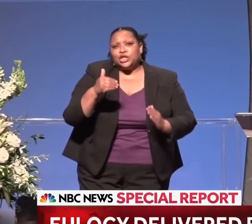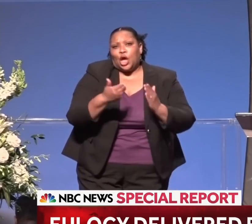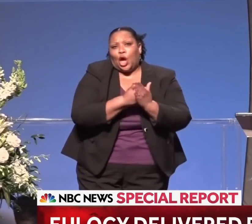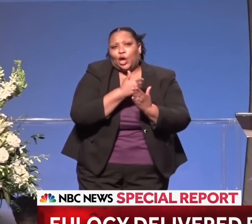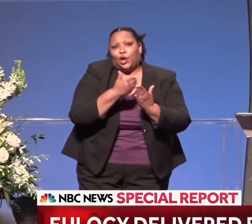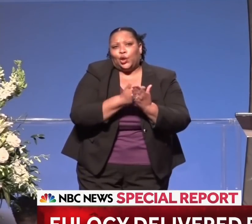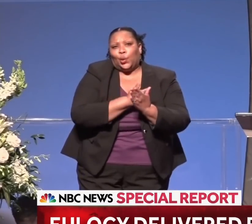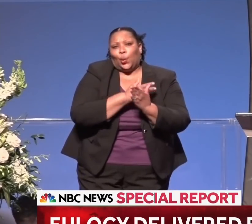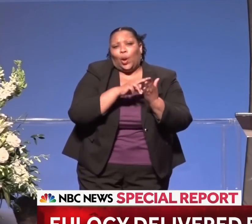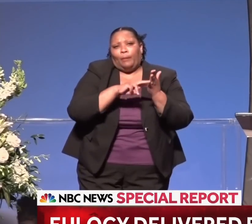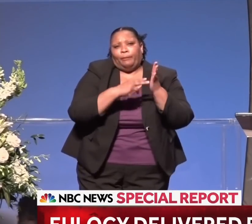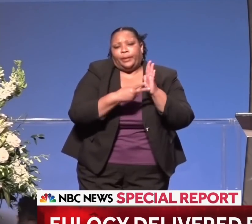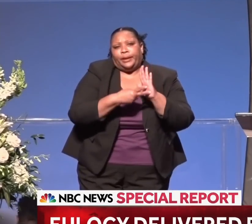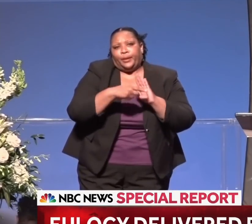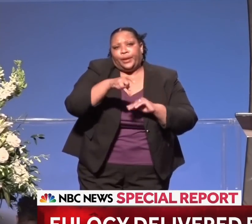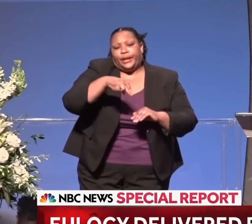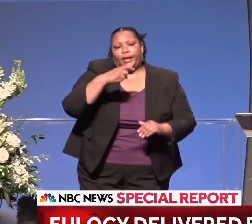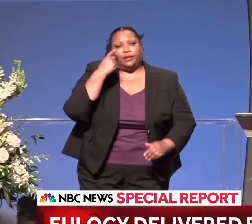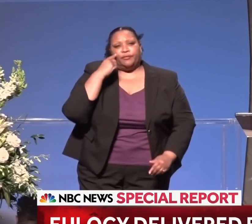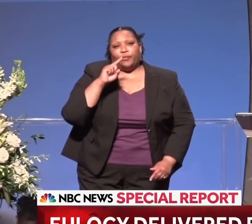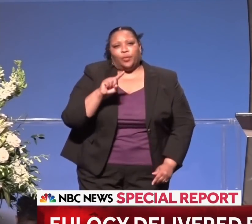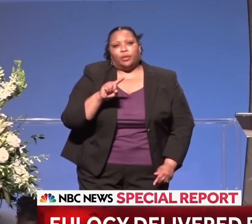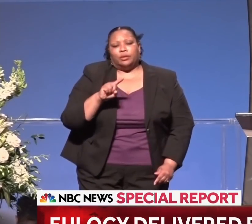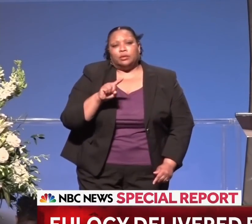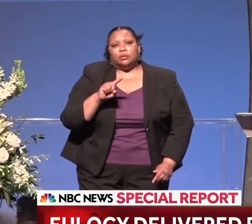SOME NEW WAY OF TEACHING SOCIOLOGY.